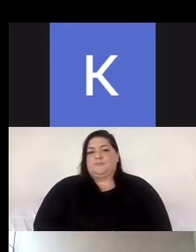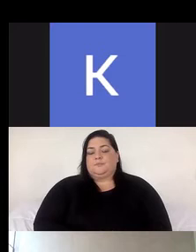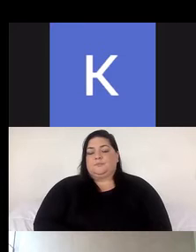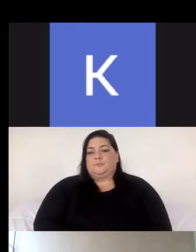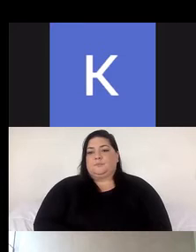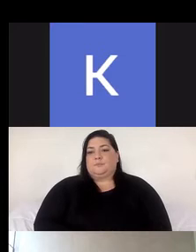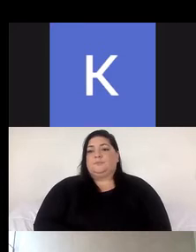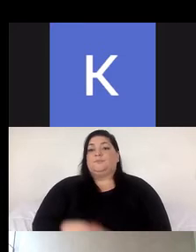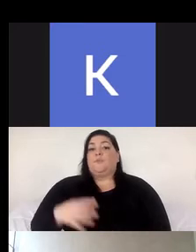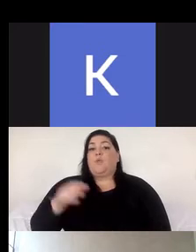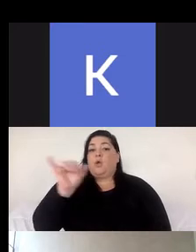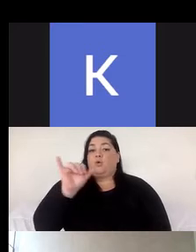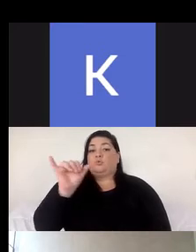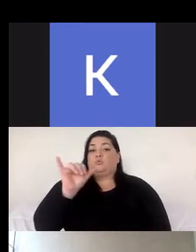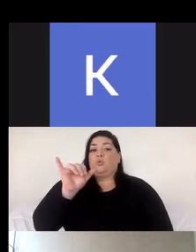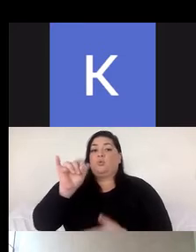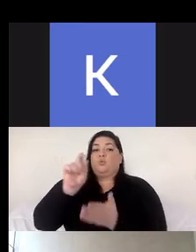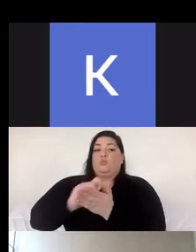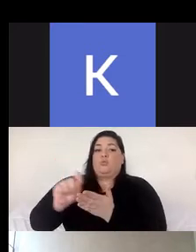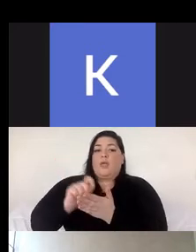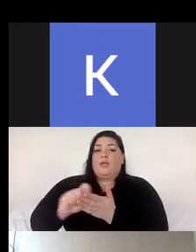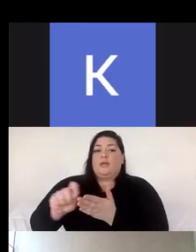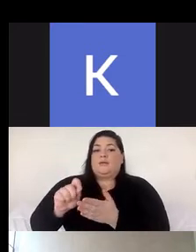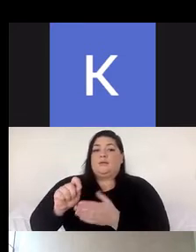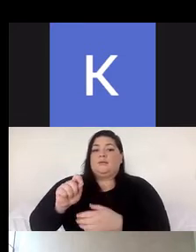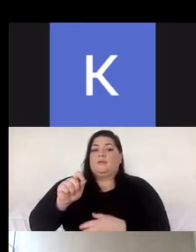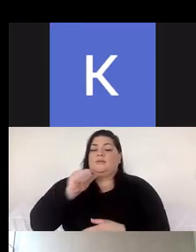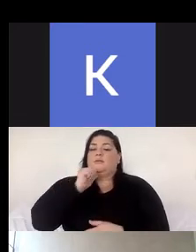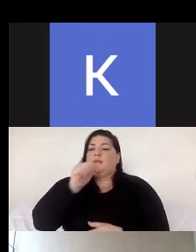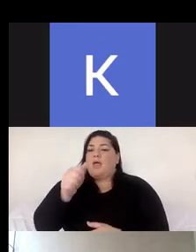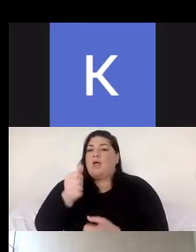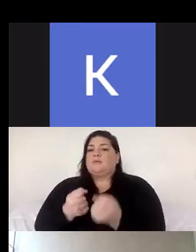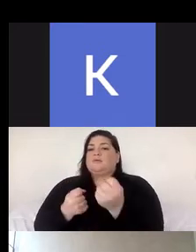And finally, writing about activities that were not supported by the OVW grant